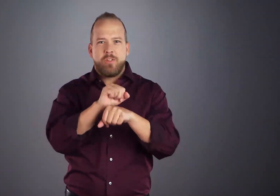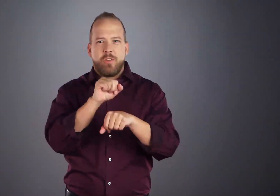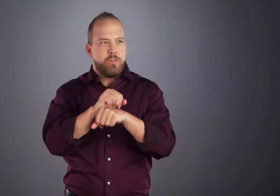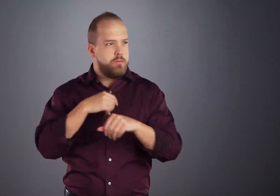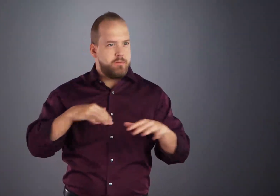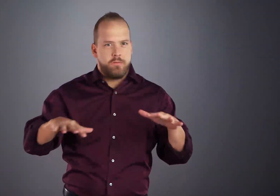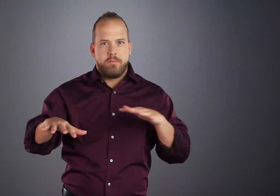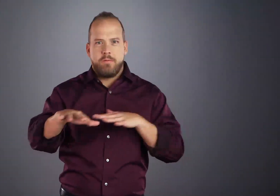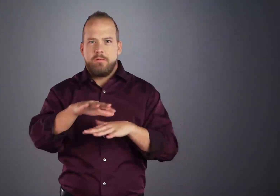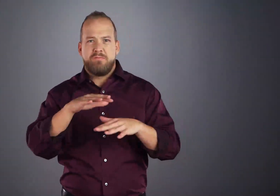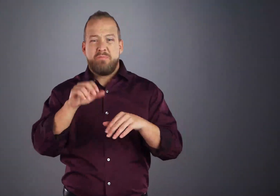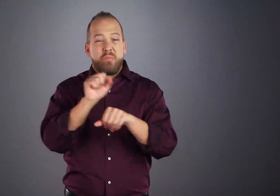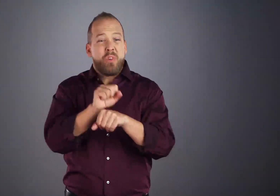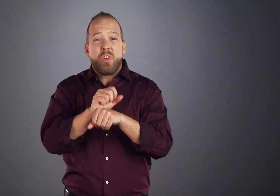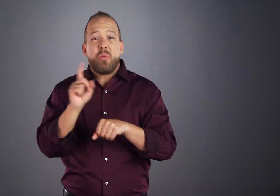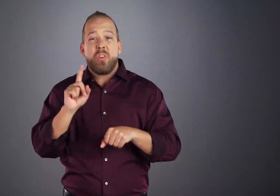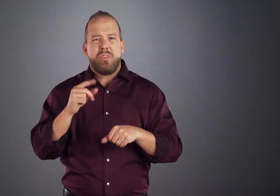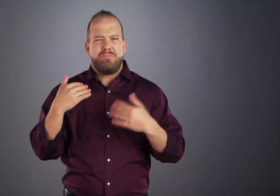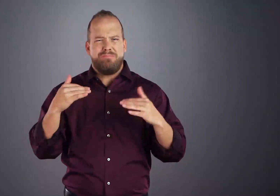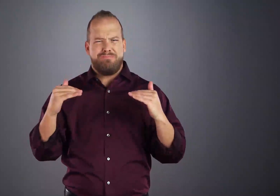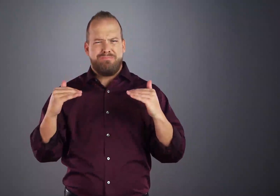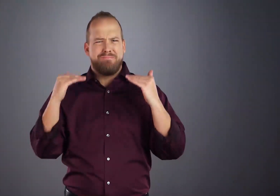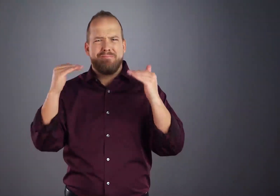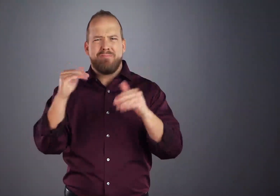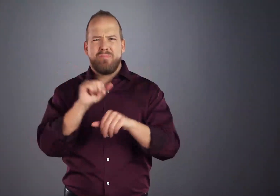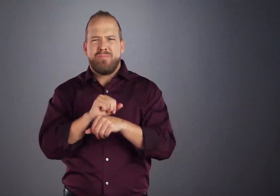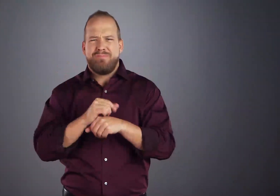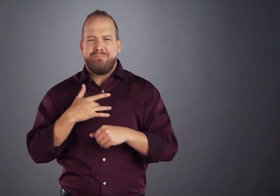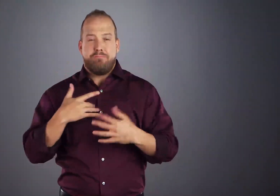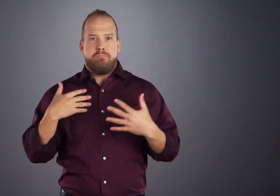several thousand dollars for that year.